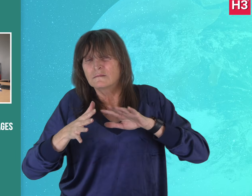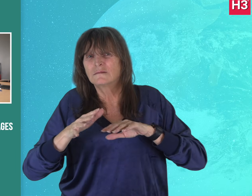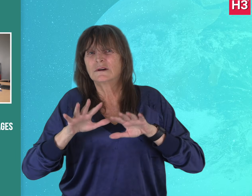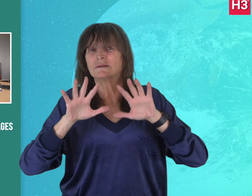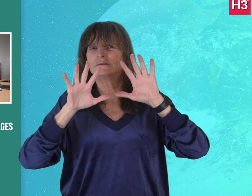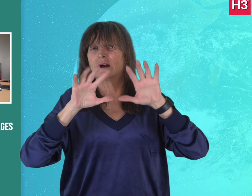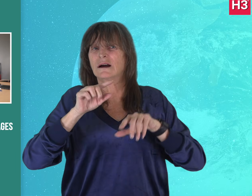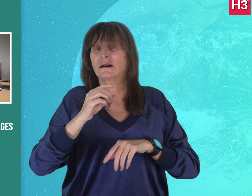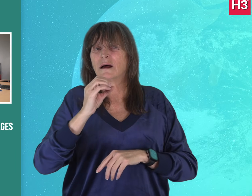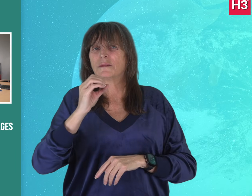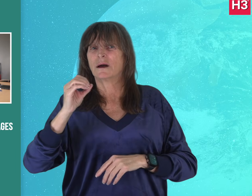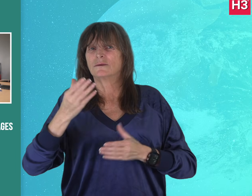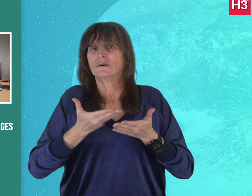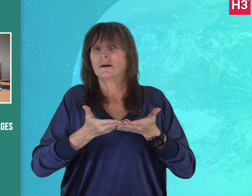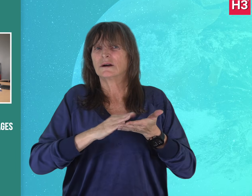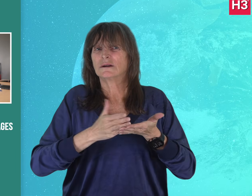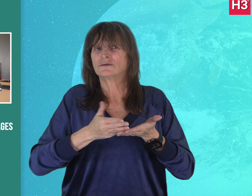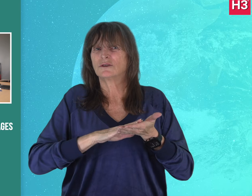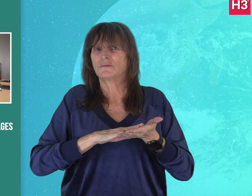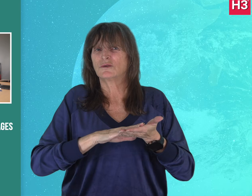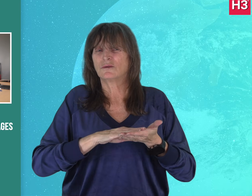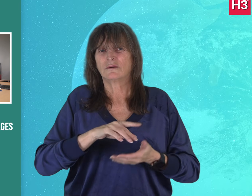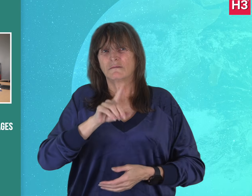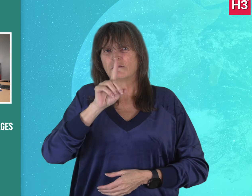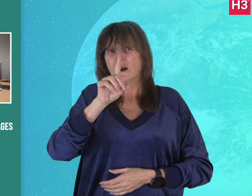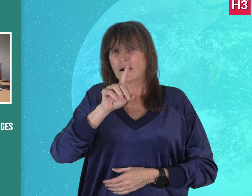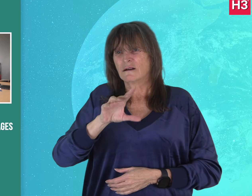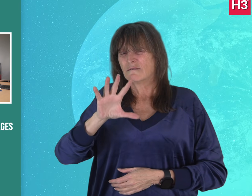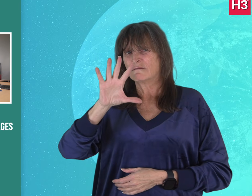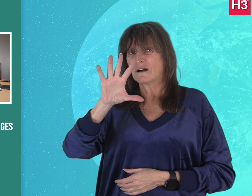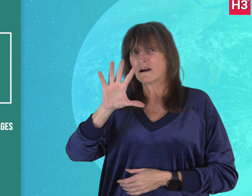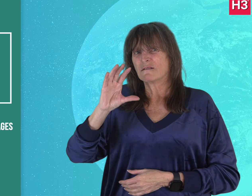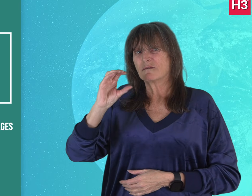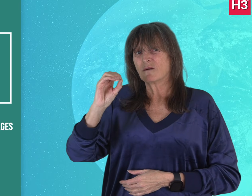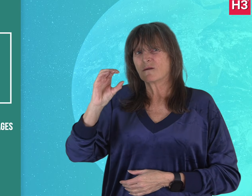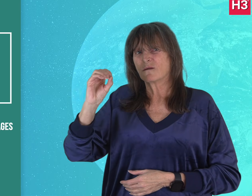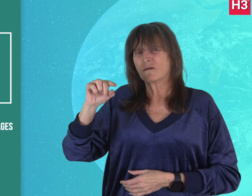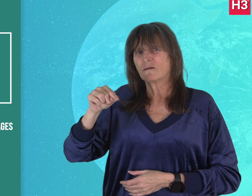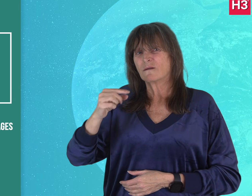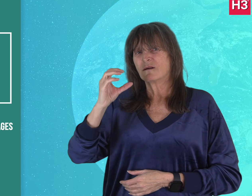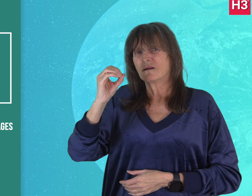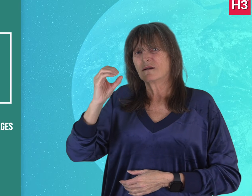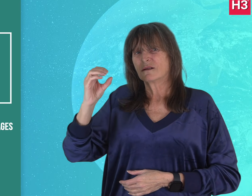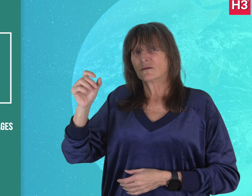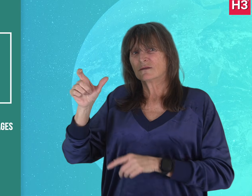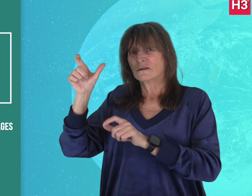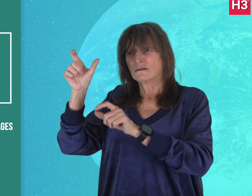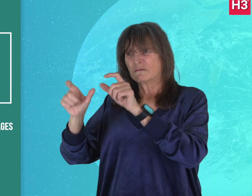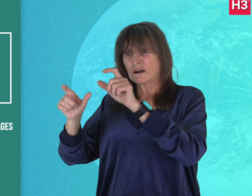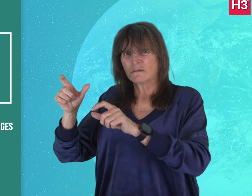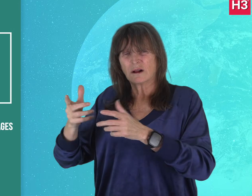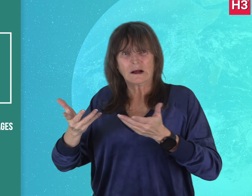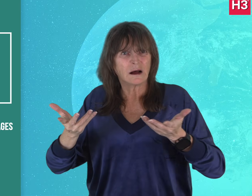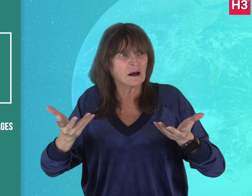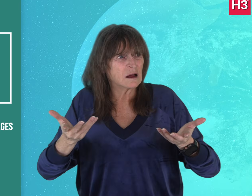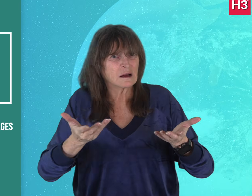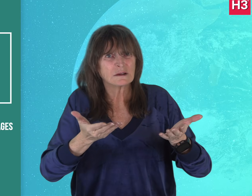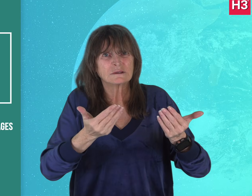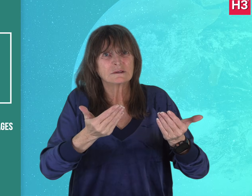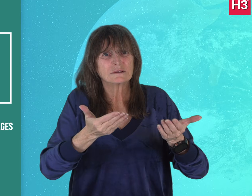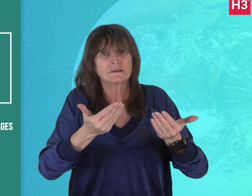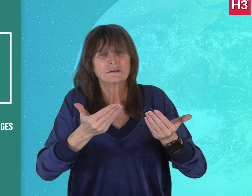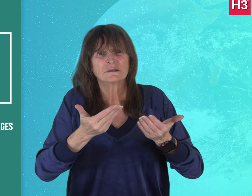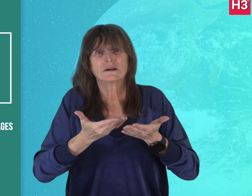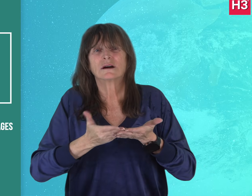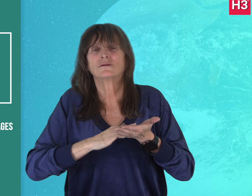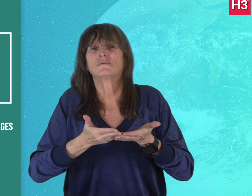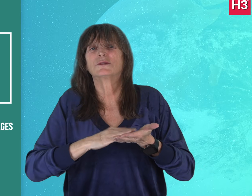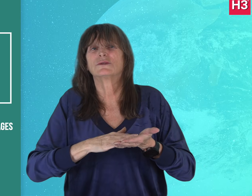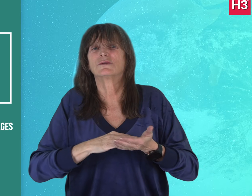but about 500,000 people need interpreting services. The shortage